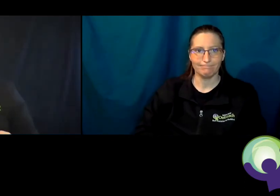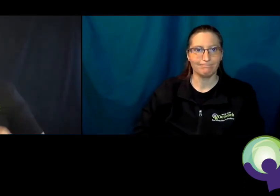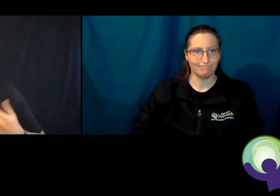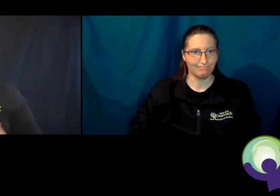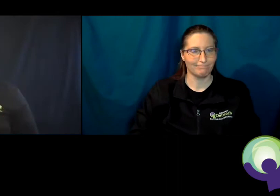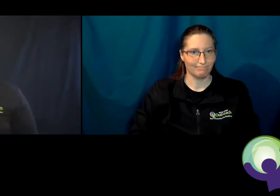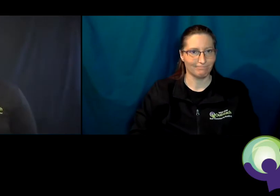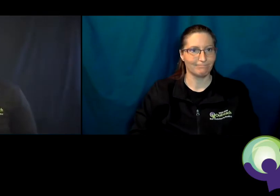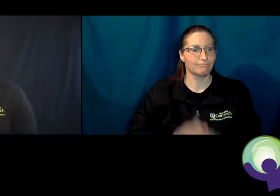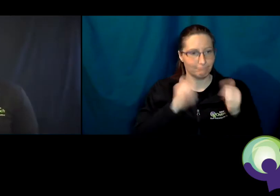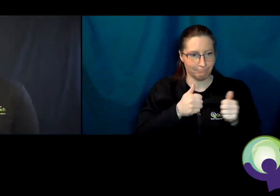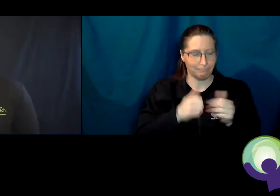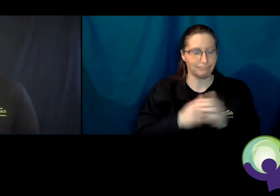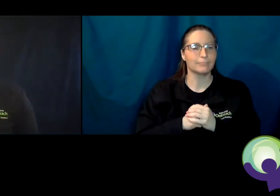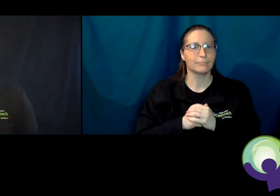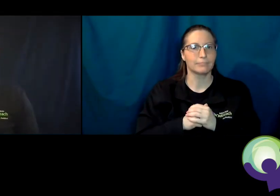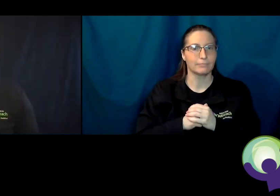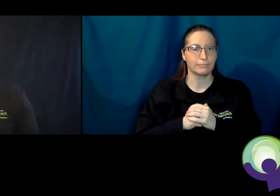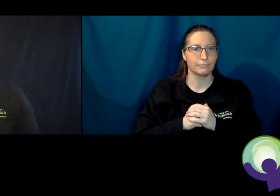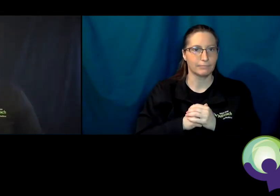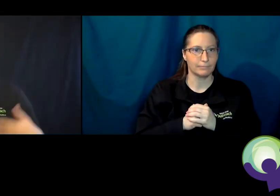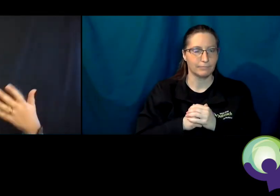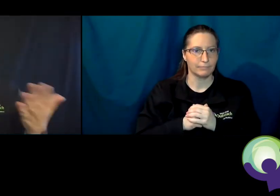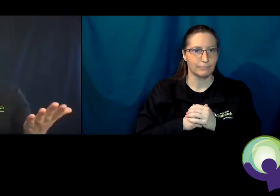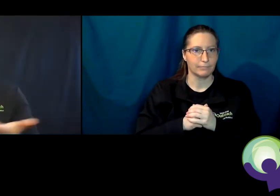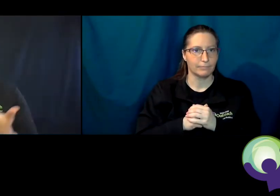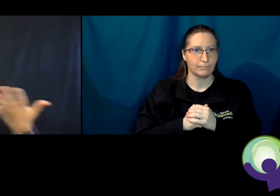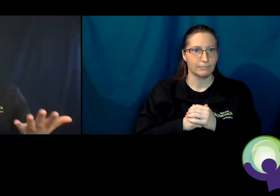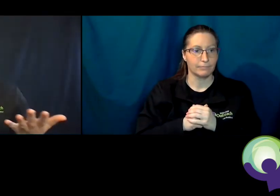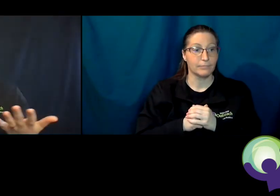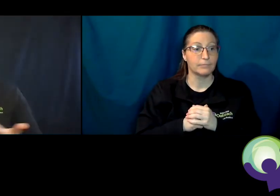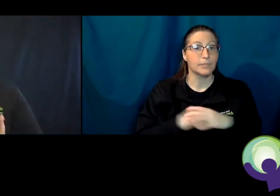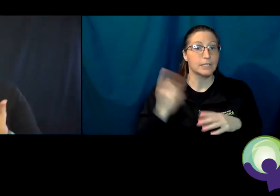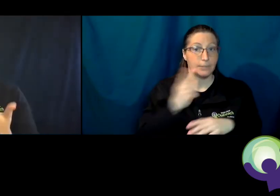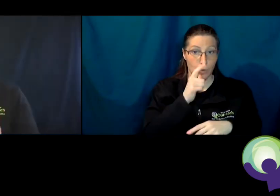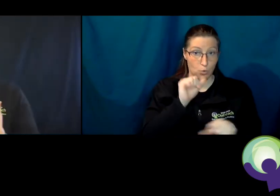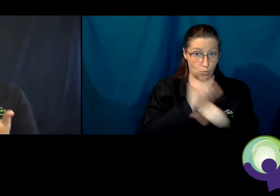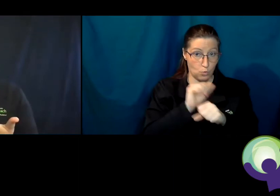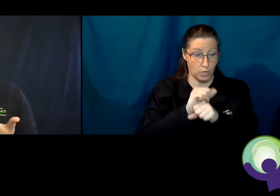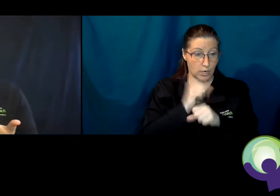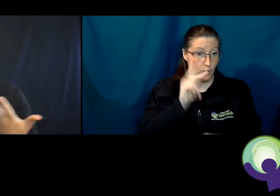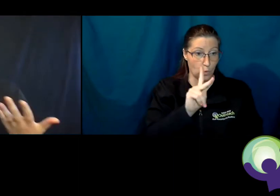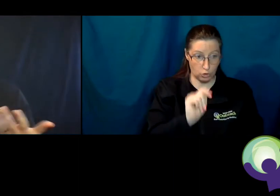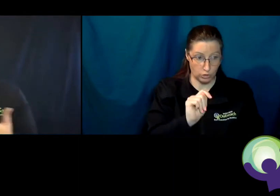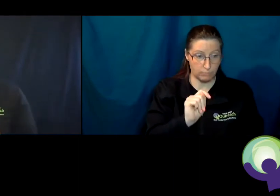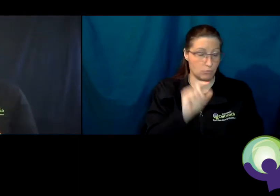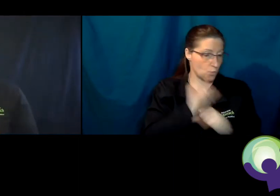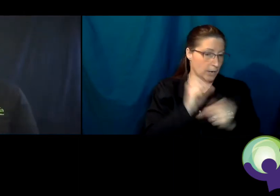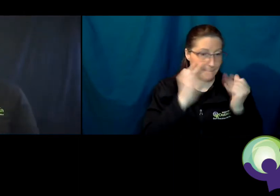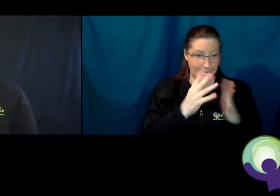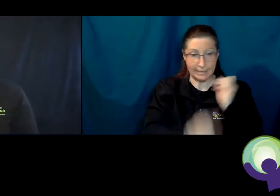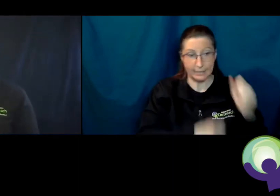Keith: Okay and so an employee who's working for Kwik Trip, they're working for several years. Is there an